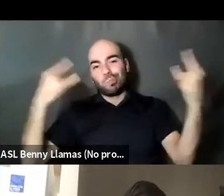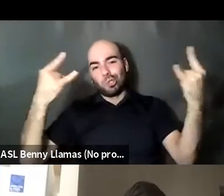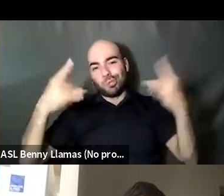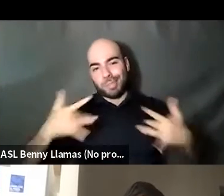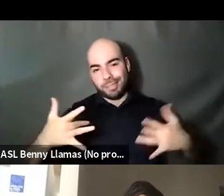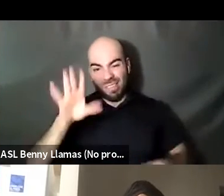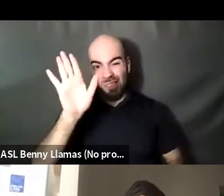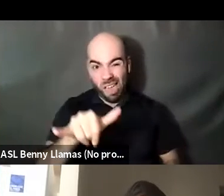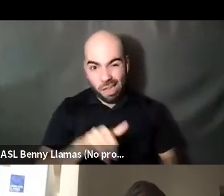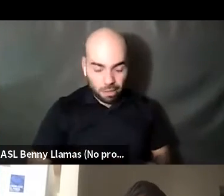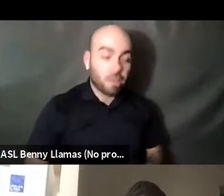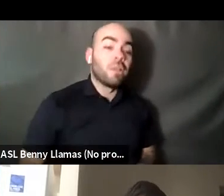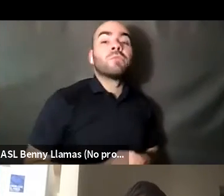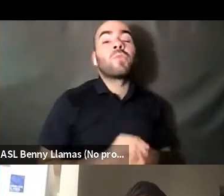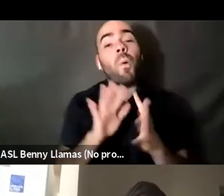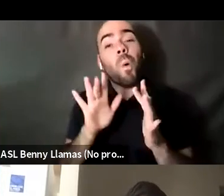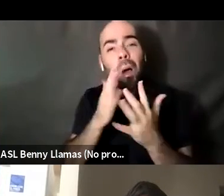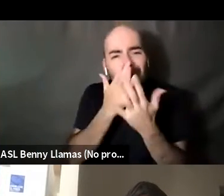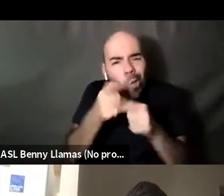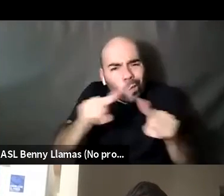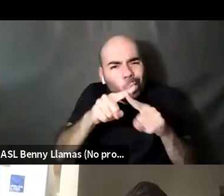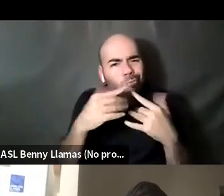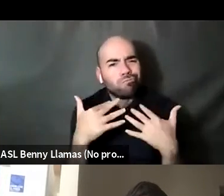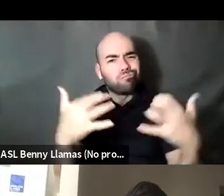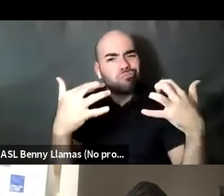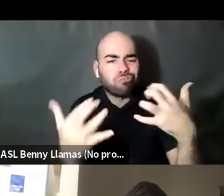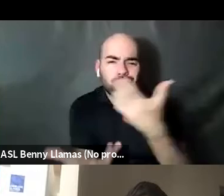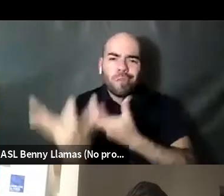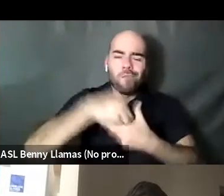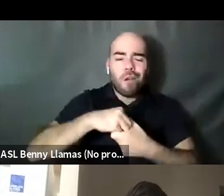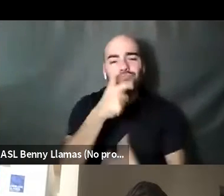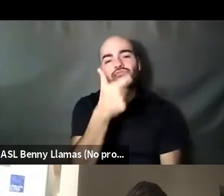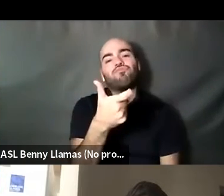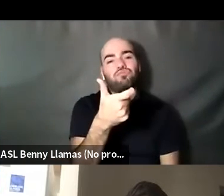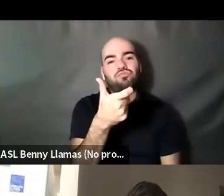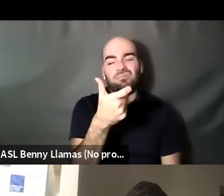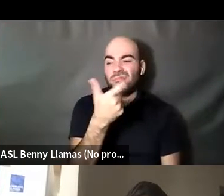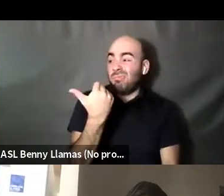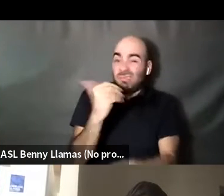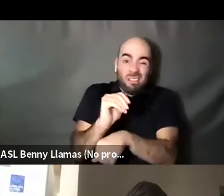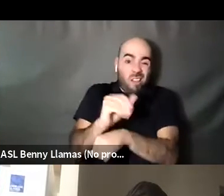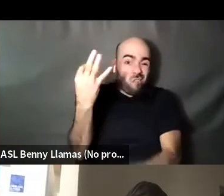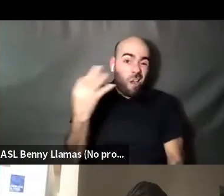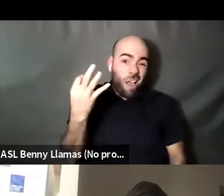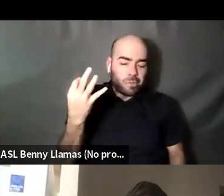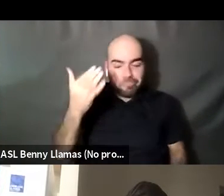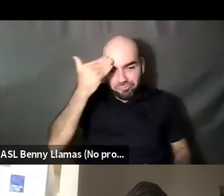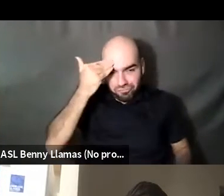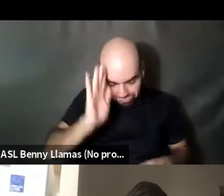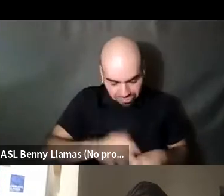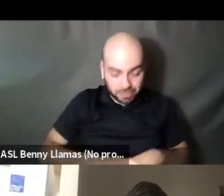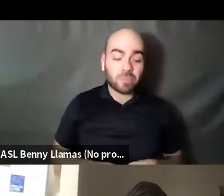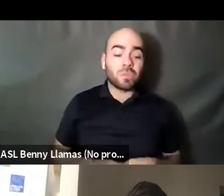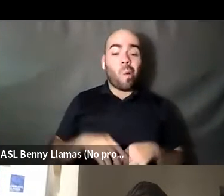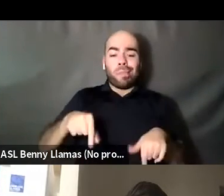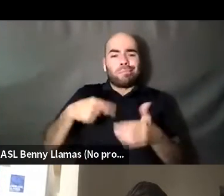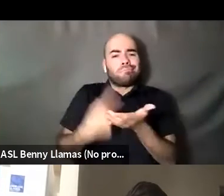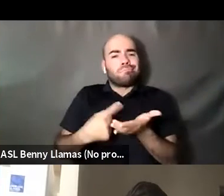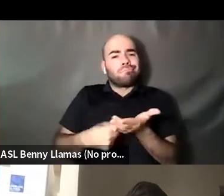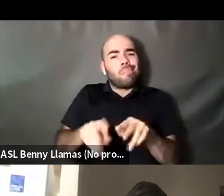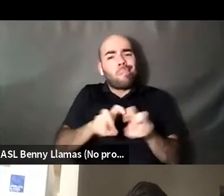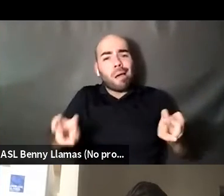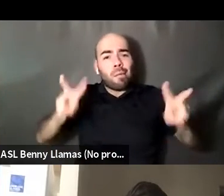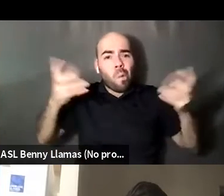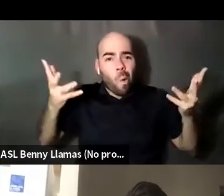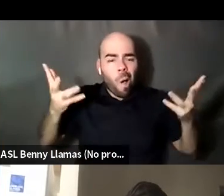Kenyon Farrow (he/him/his): And glad. Thank you to the audience who is joined us for tonight is Friday night. So this conversation tonight is sex and body politics so